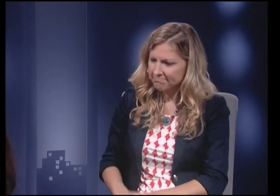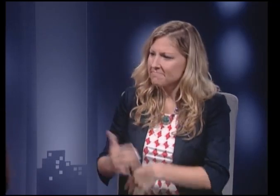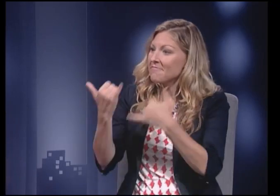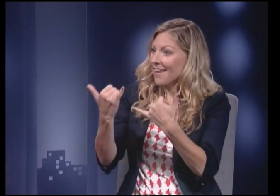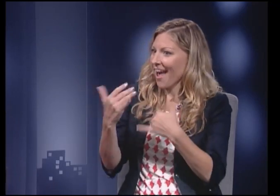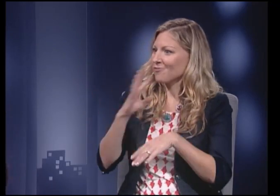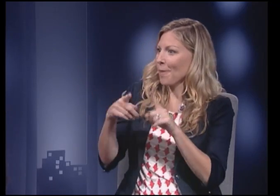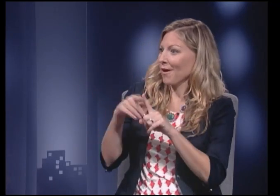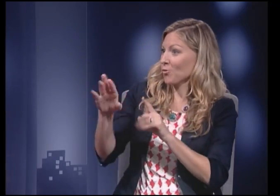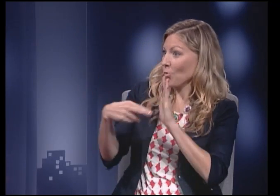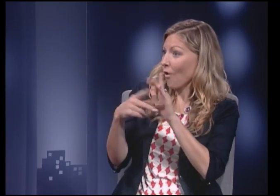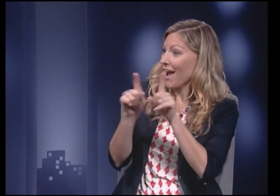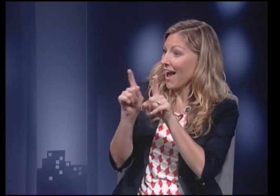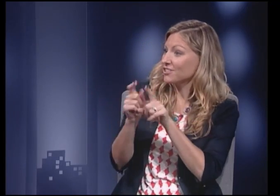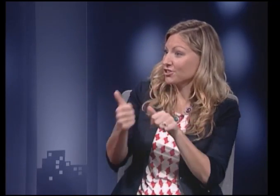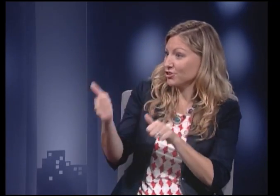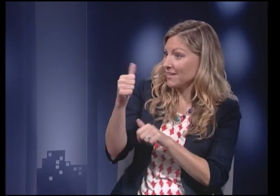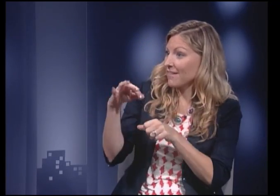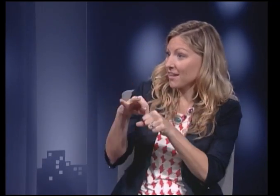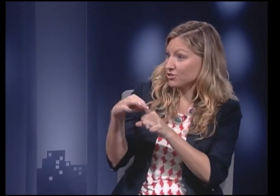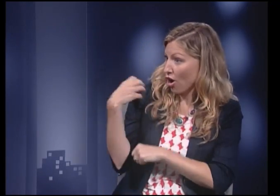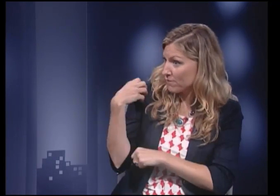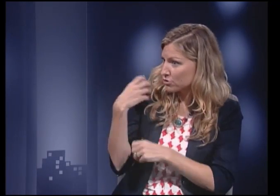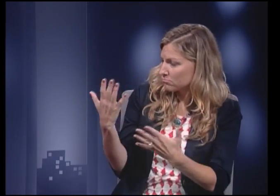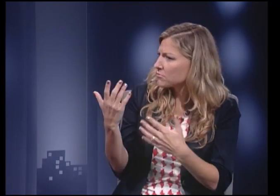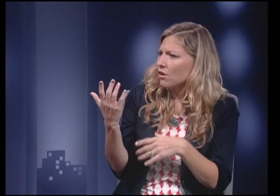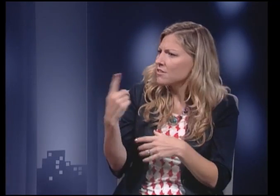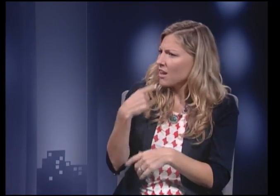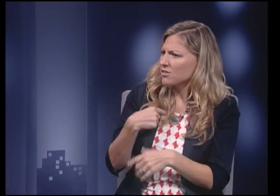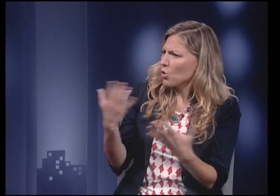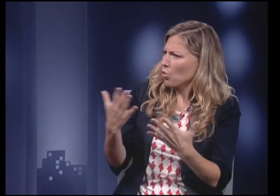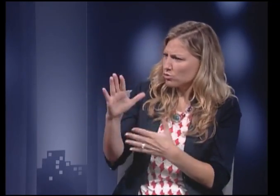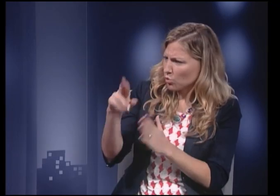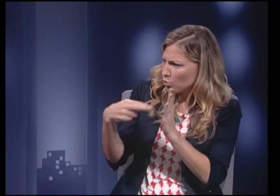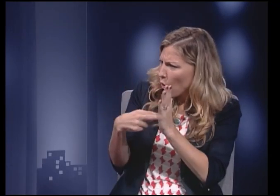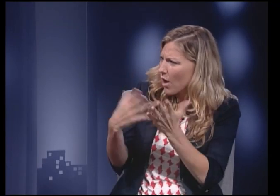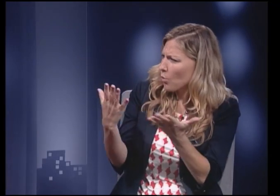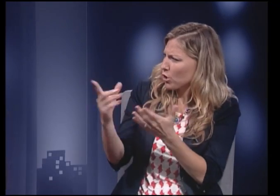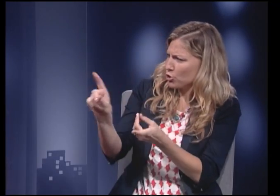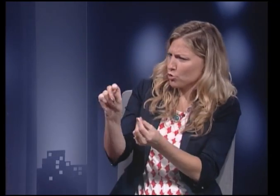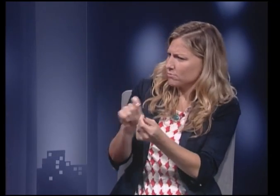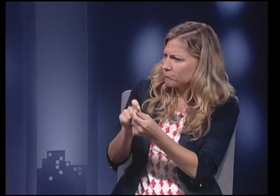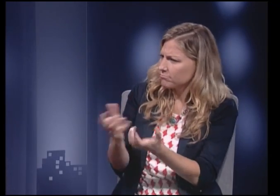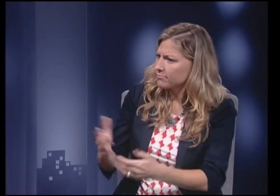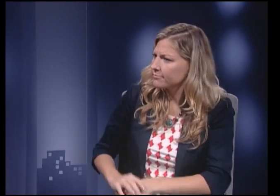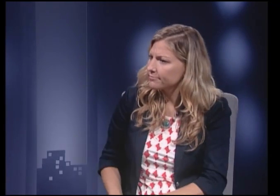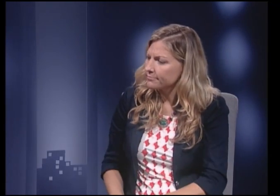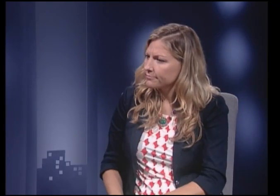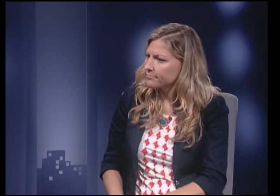And now, let's talk about your role as the Chief Elections Officer, like we mentioned before. Tell us your role and what you do specifically.